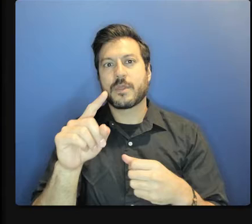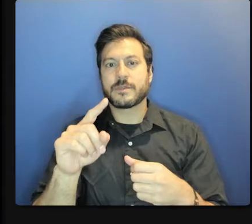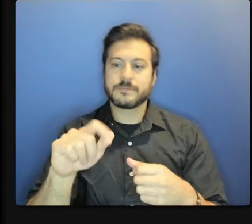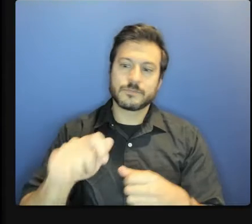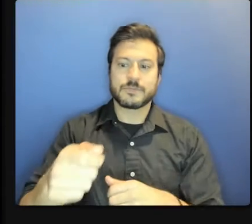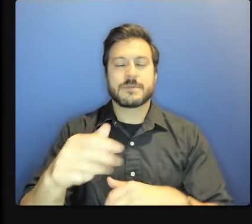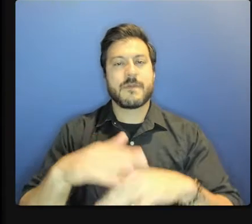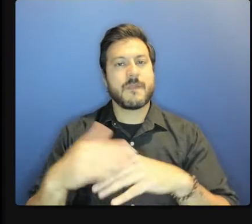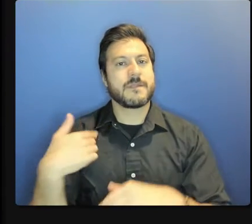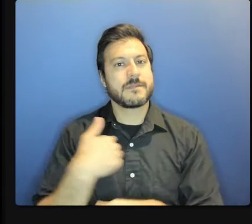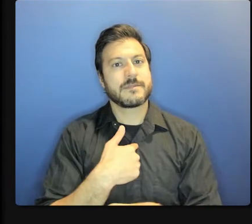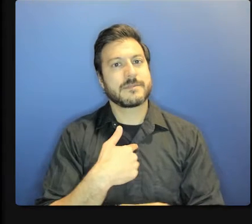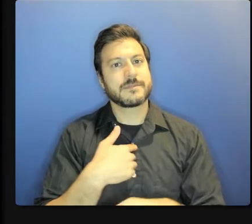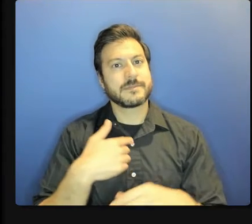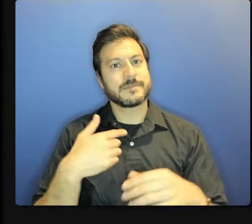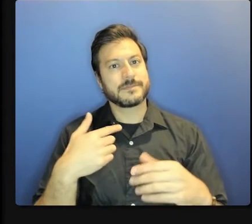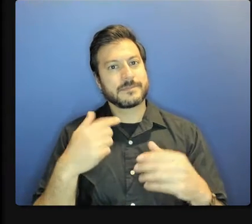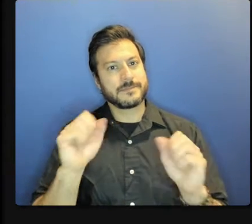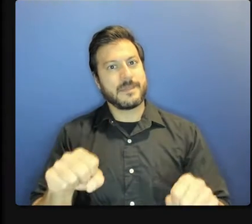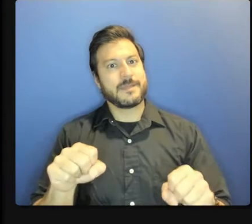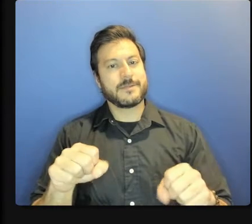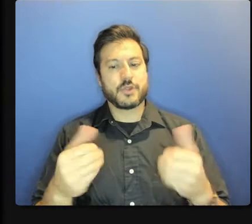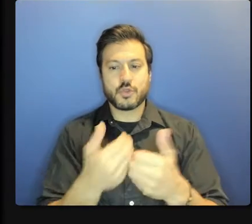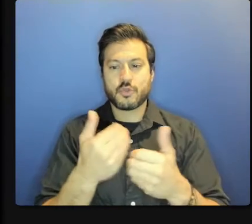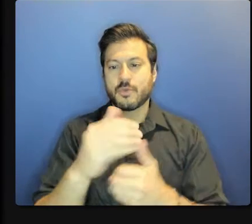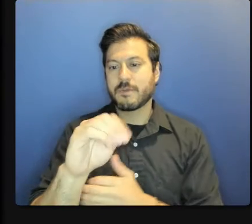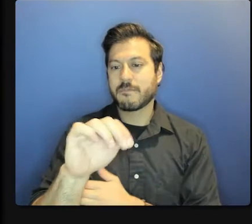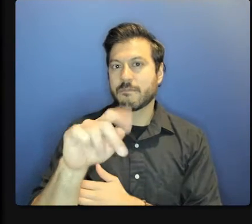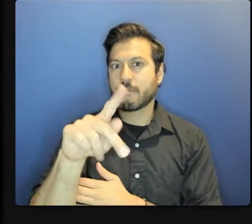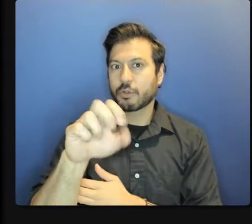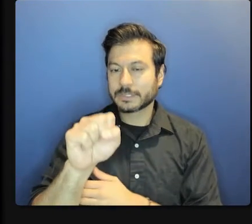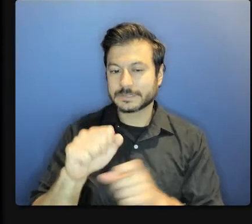for enabling us to go into new markets,